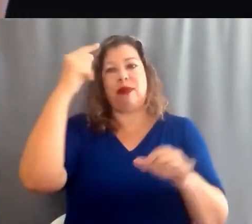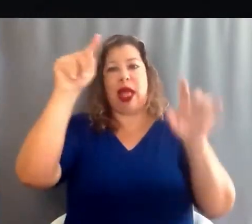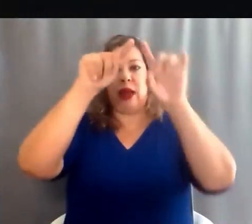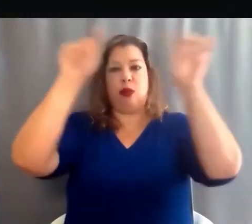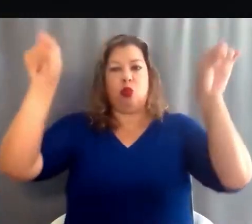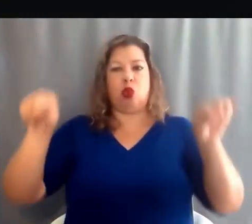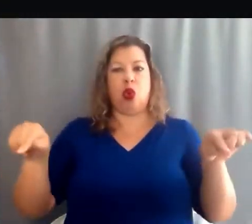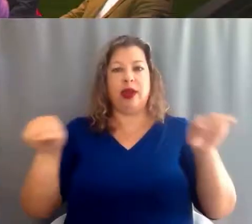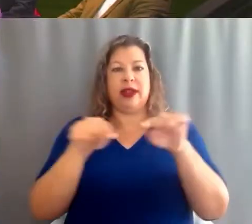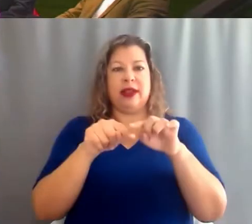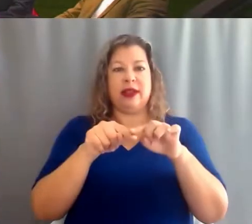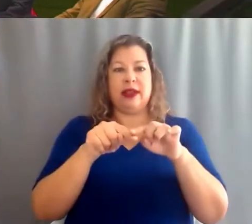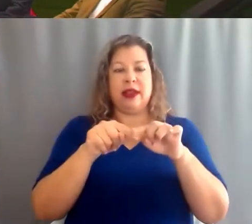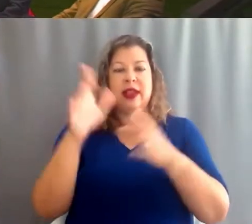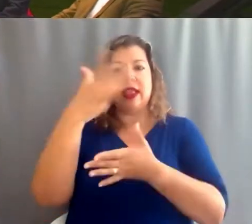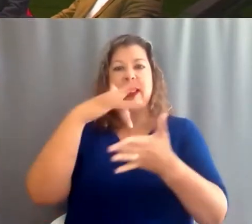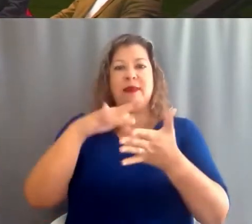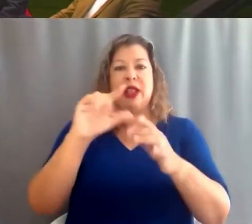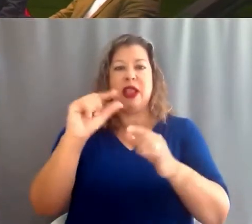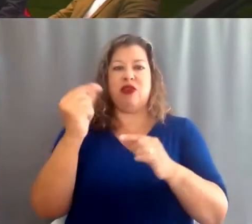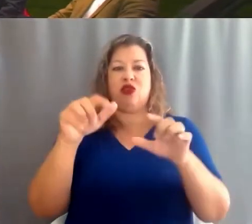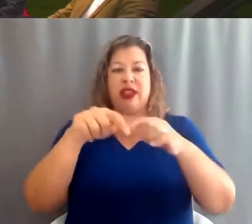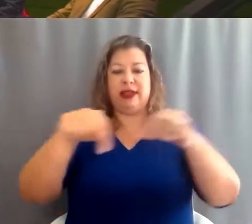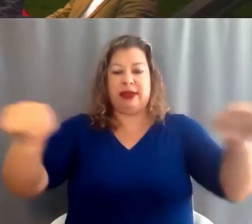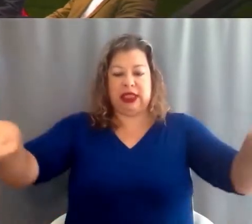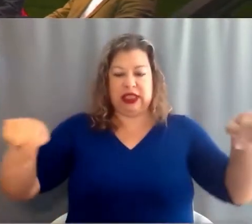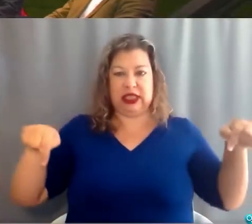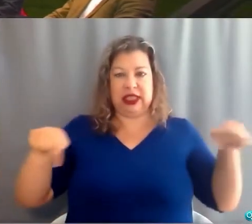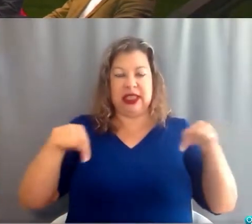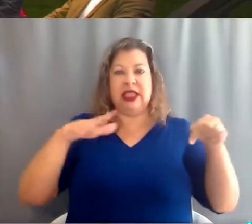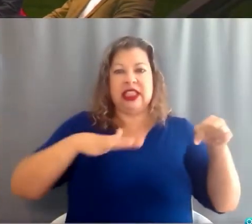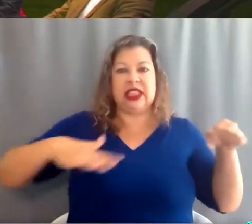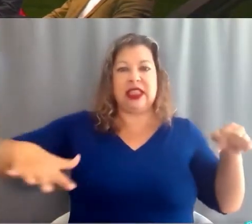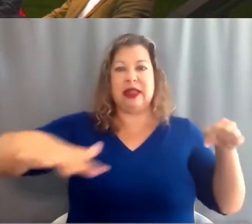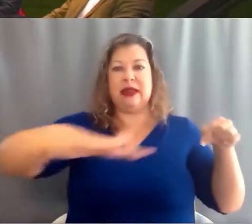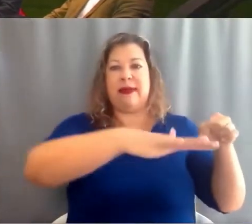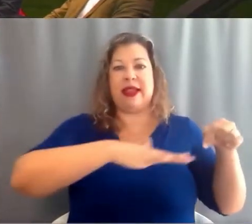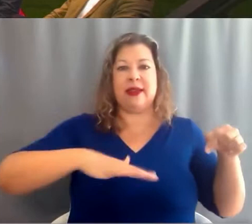midst of a green sort of space. It's really important for us to do that, because the